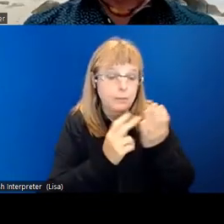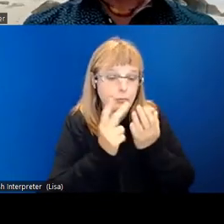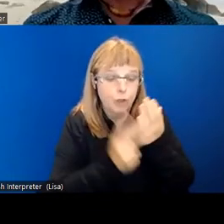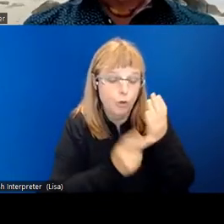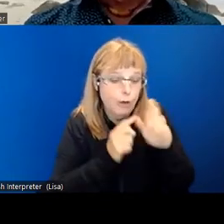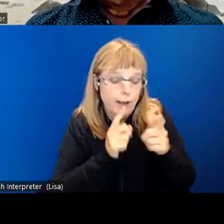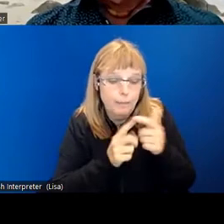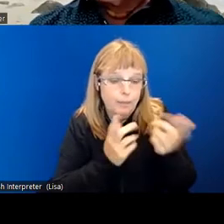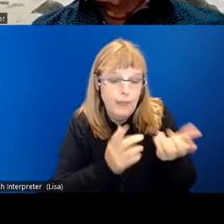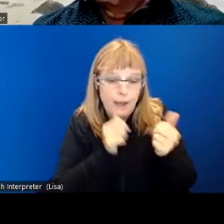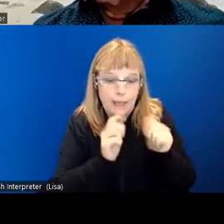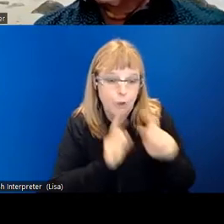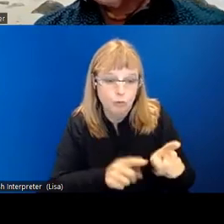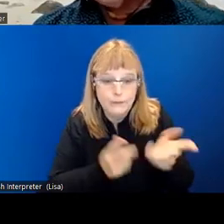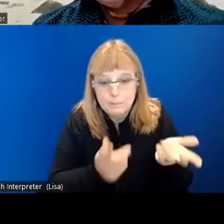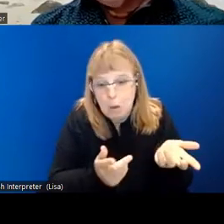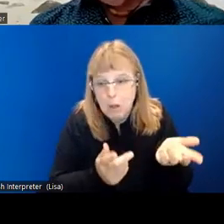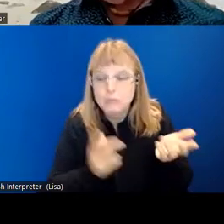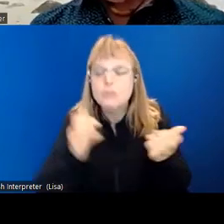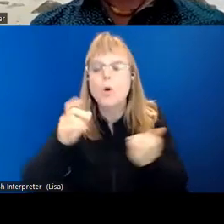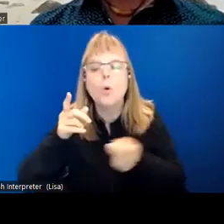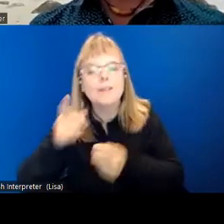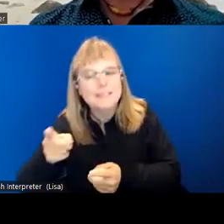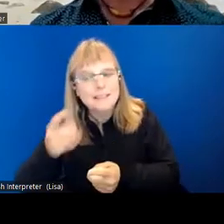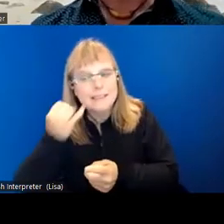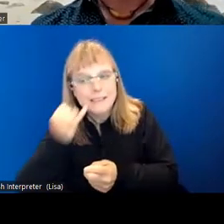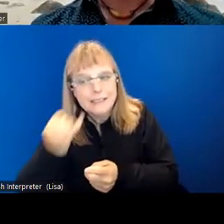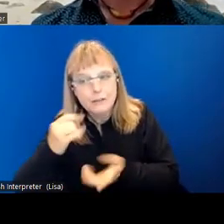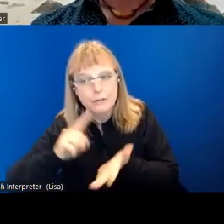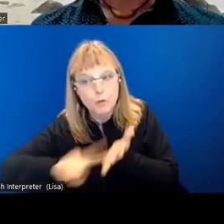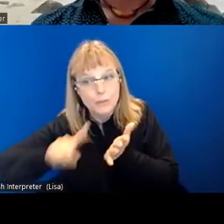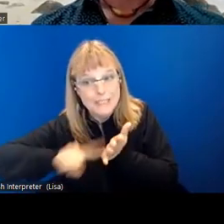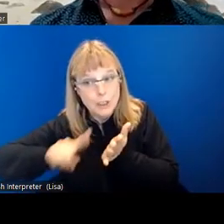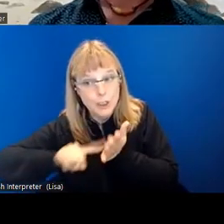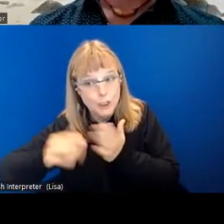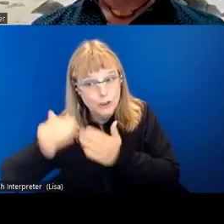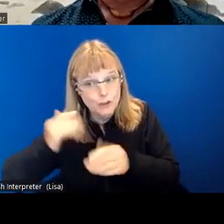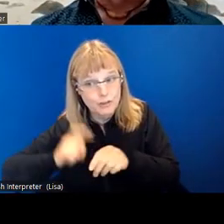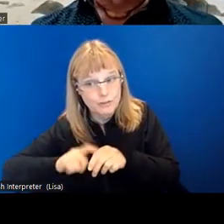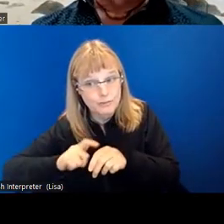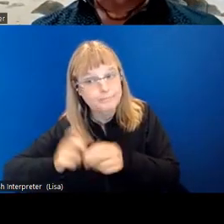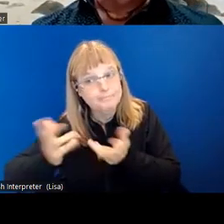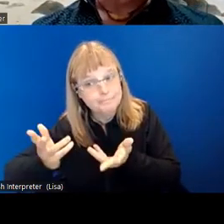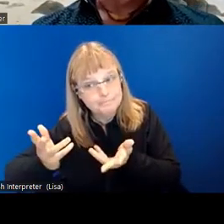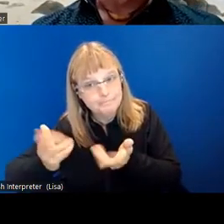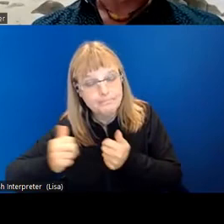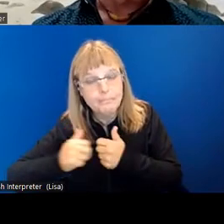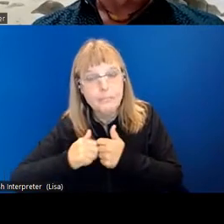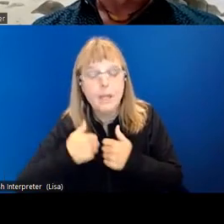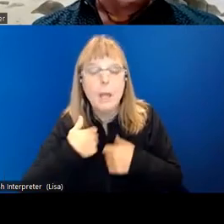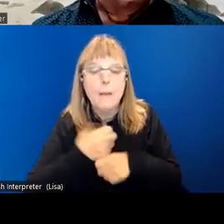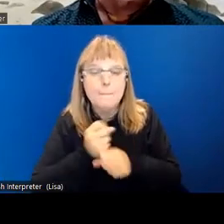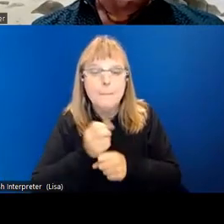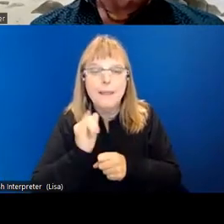So it is that research. It's making that personal connection.